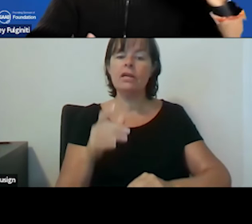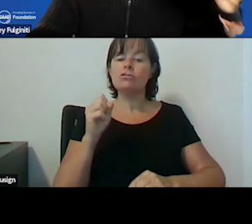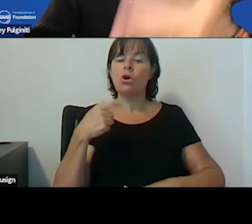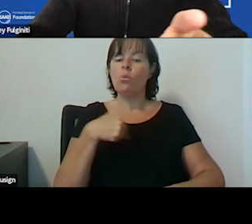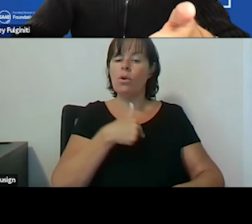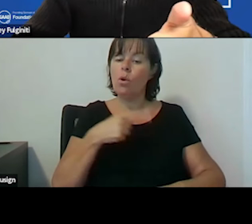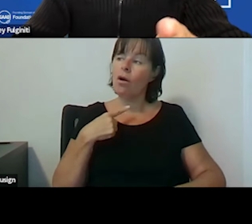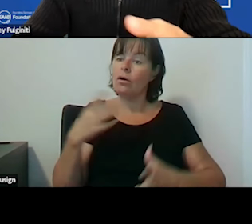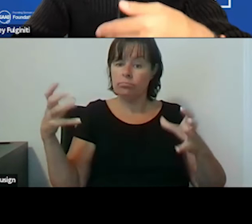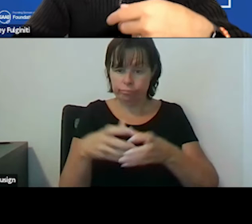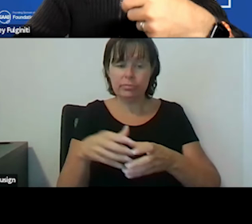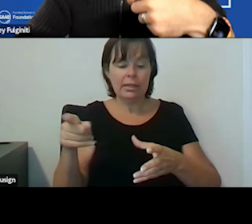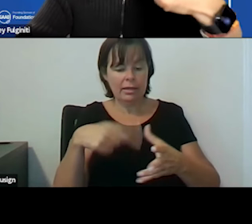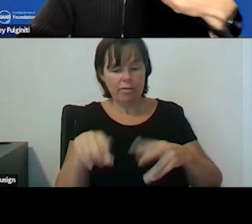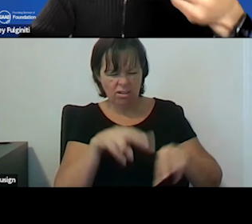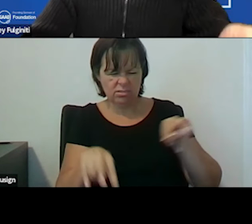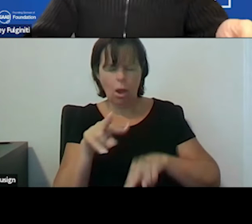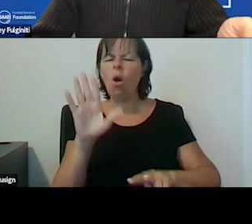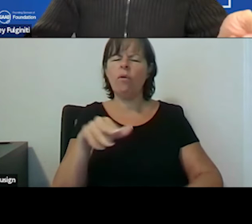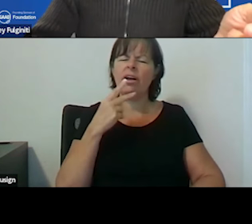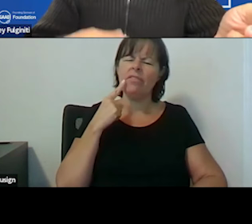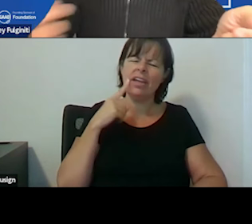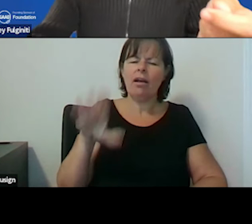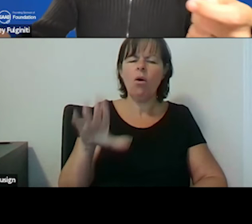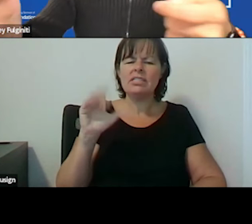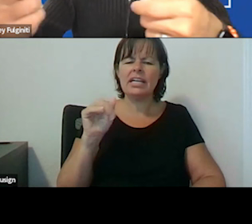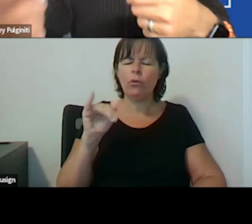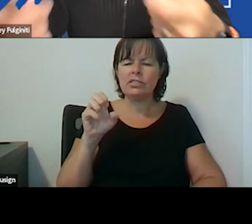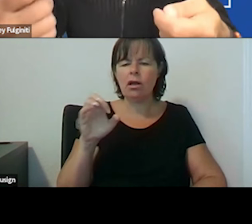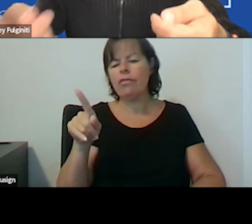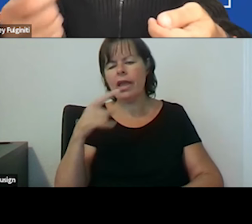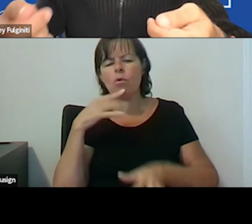give us all this information they'll say well best practice is this sometimes they're they're